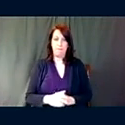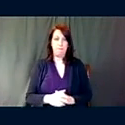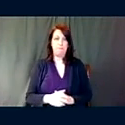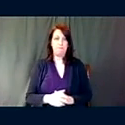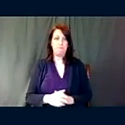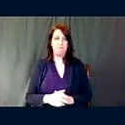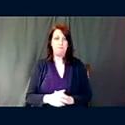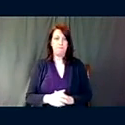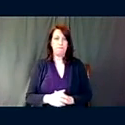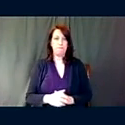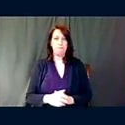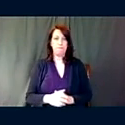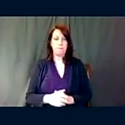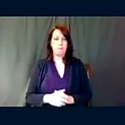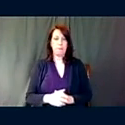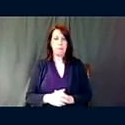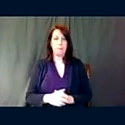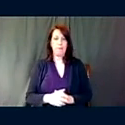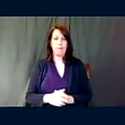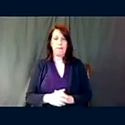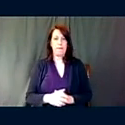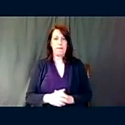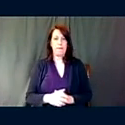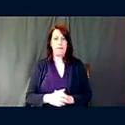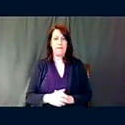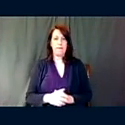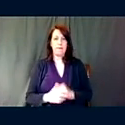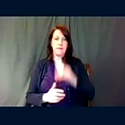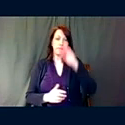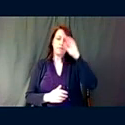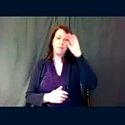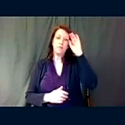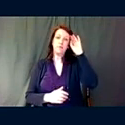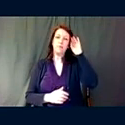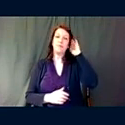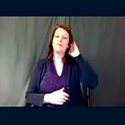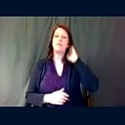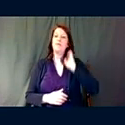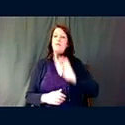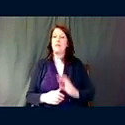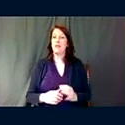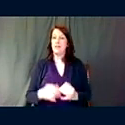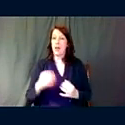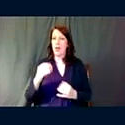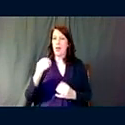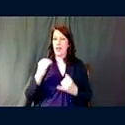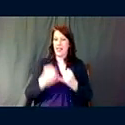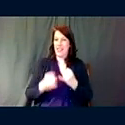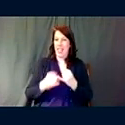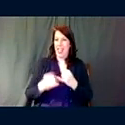EVENTUALLY COME OUT. NEXT SLIDE. SO, TO END, LAST YEAR I WAS